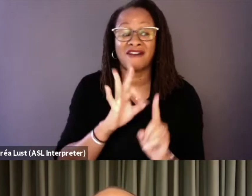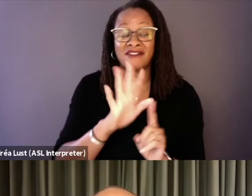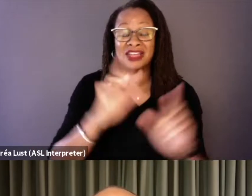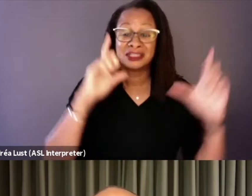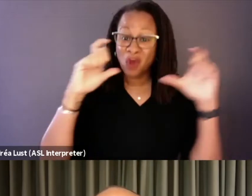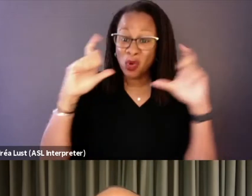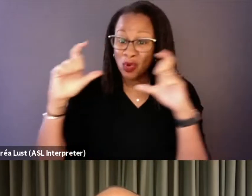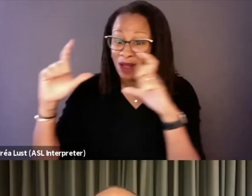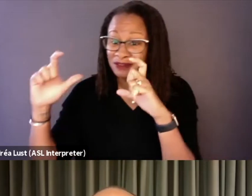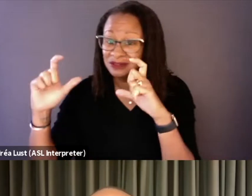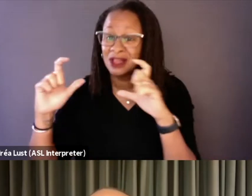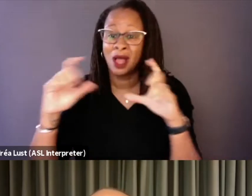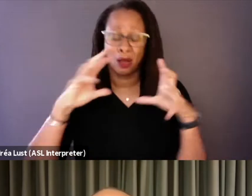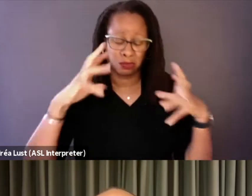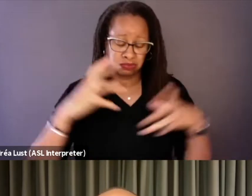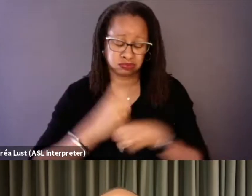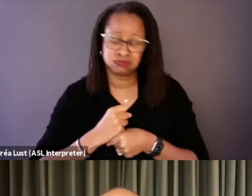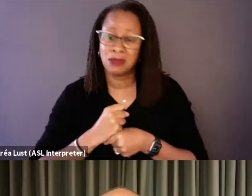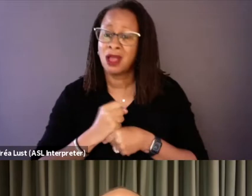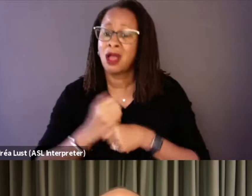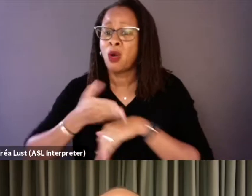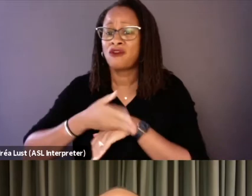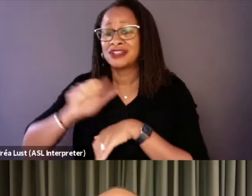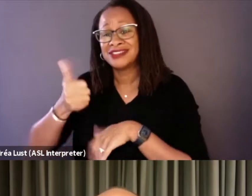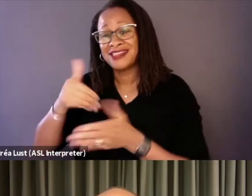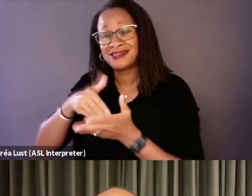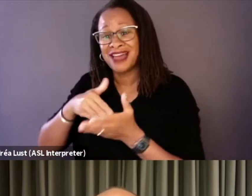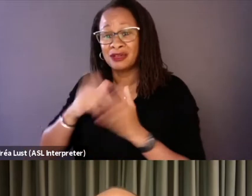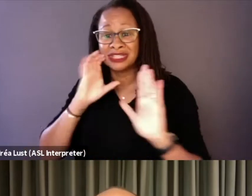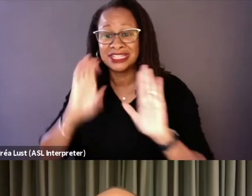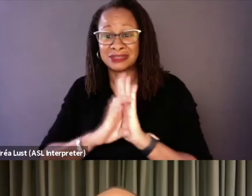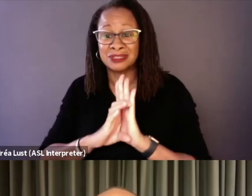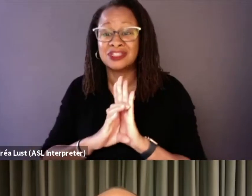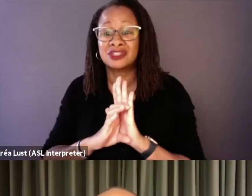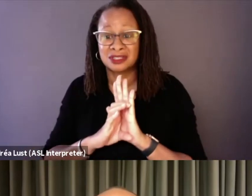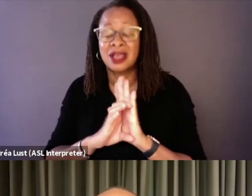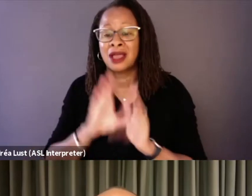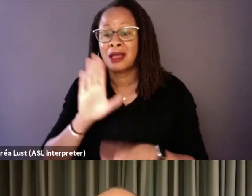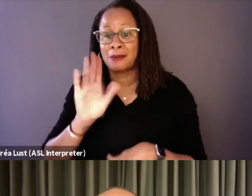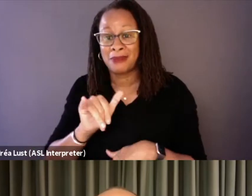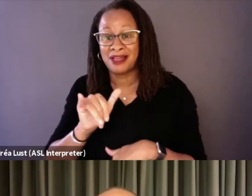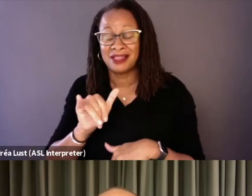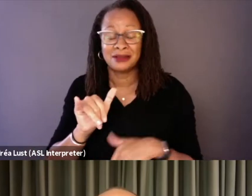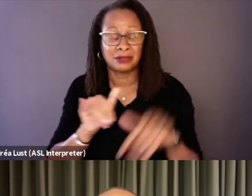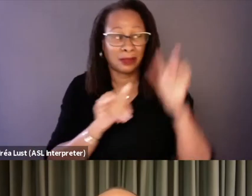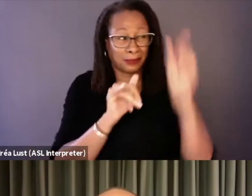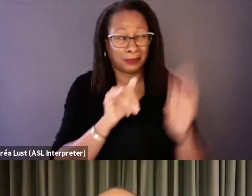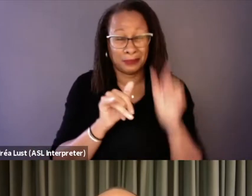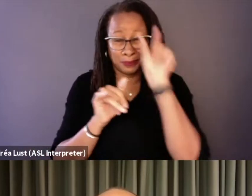totaled, I guess, over 10,000 images by the time you sort of rows of negatives on the contact sheets.